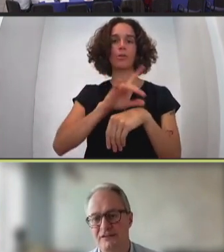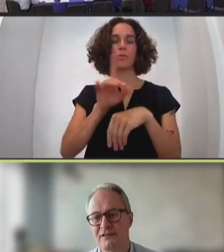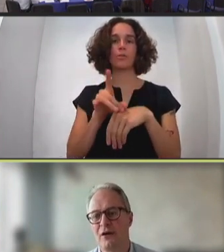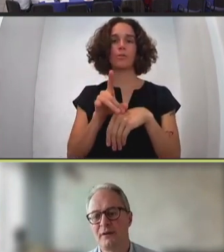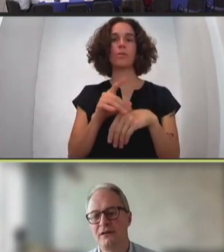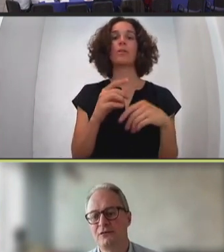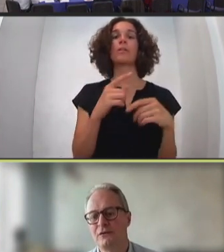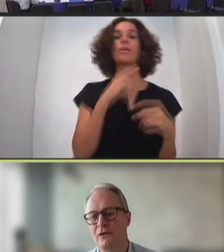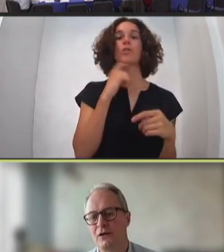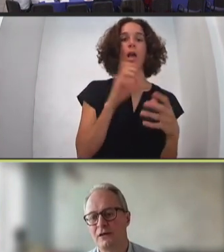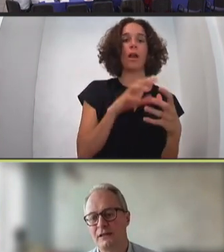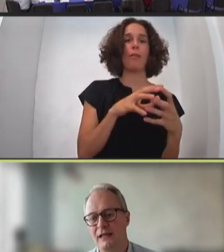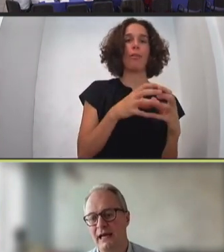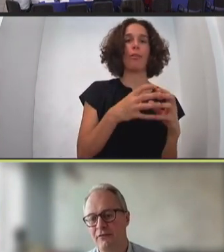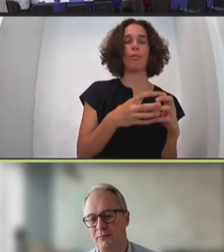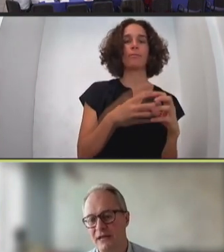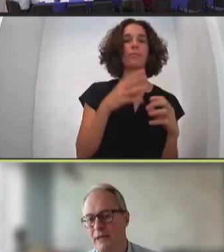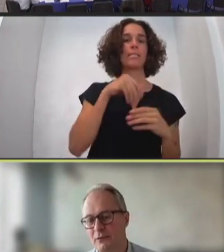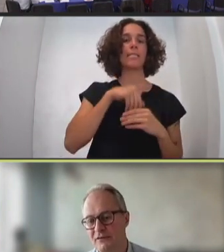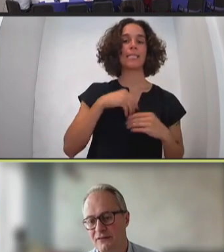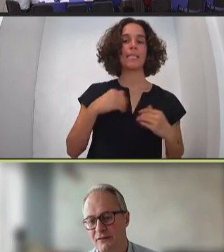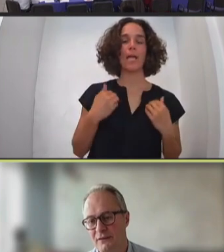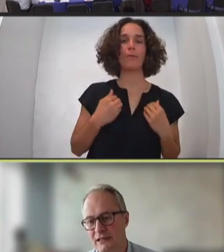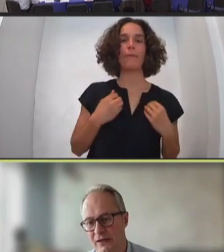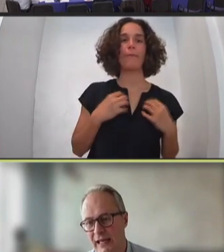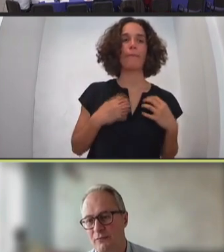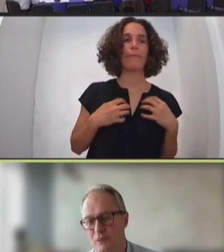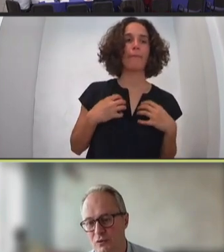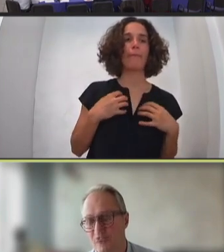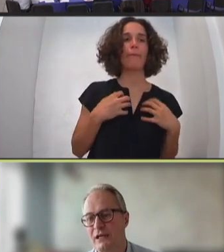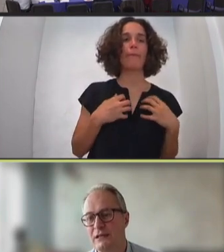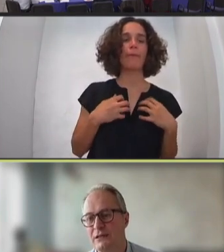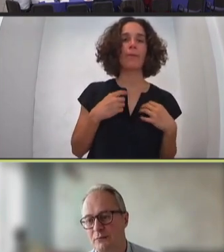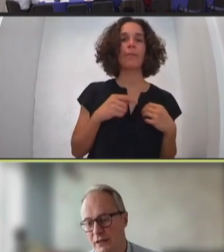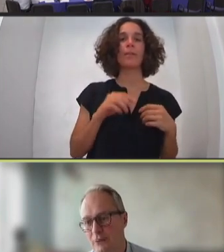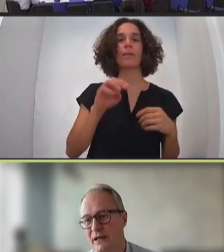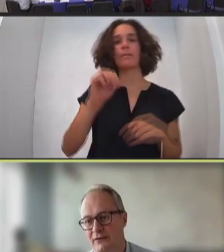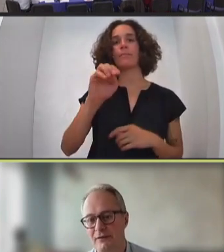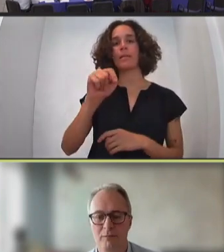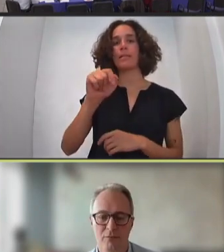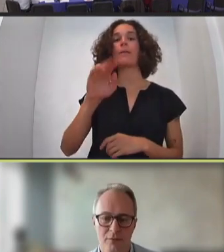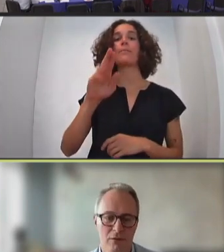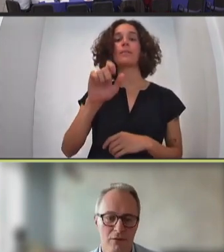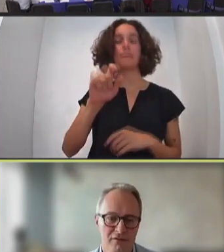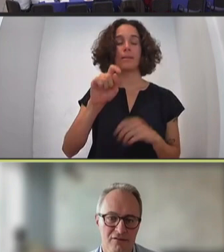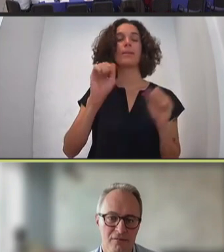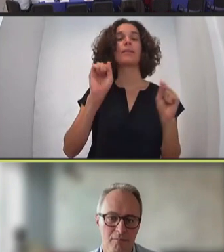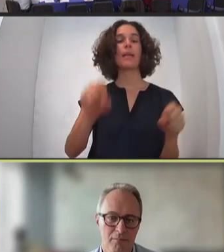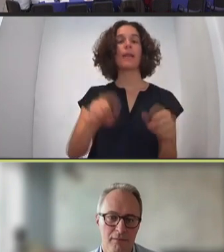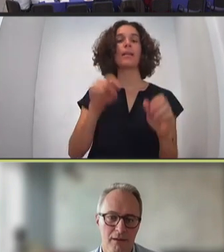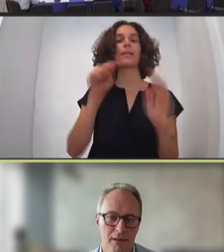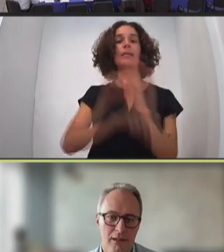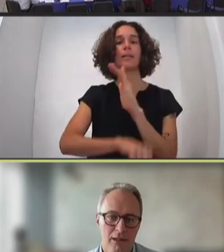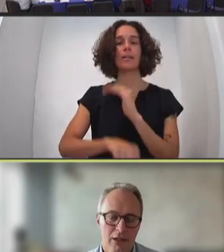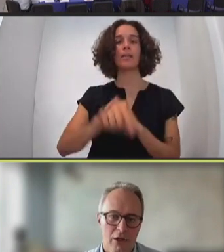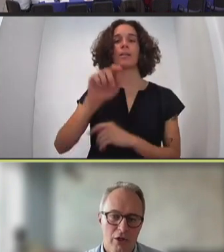are coming into the lung, they have a metabolism that are able to kill mycobacterium tuberculosis.